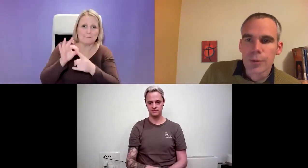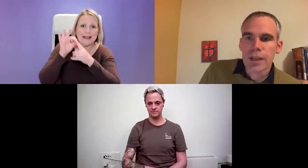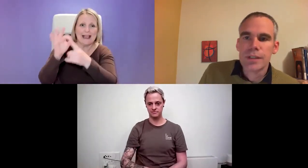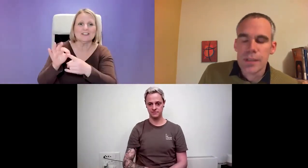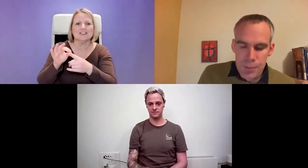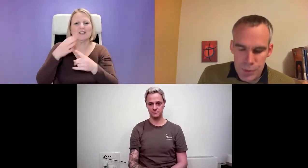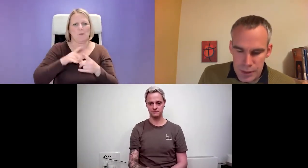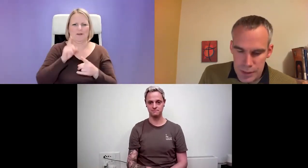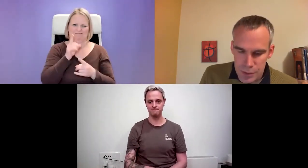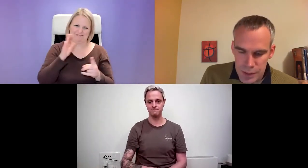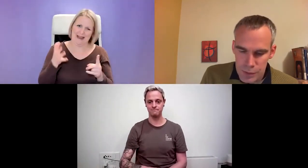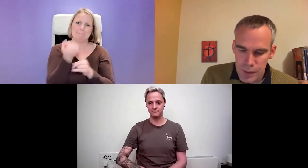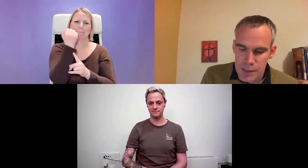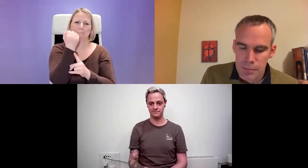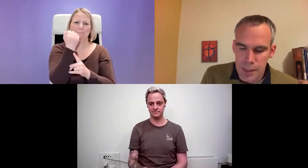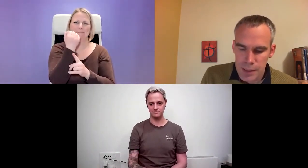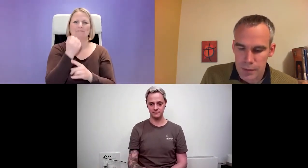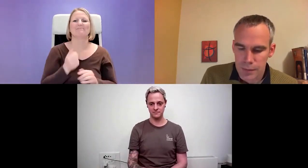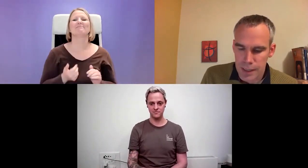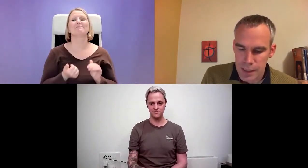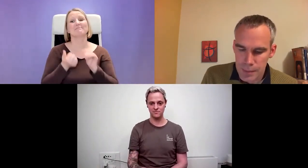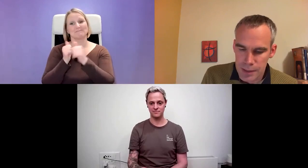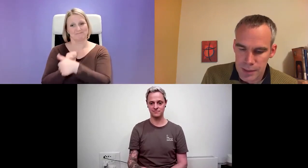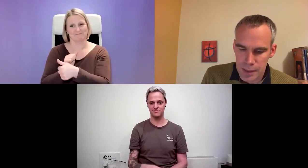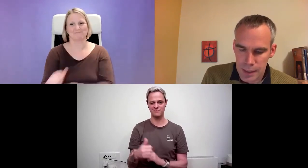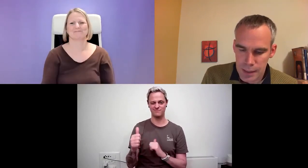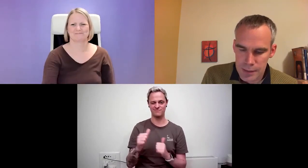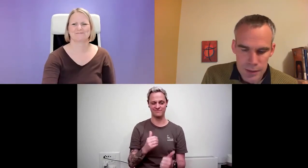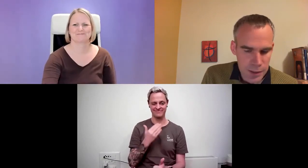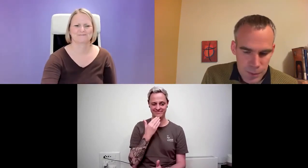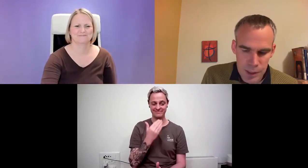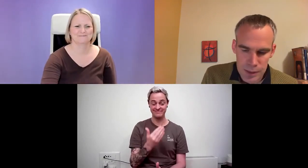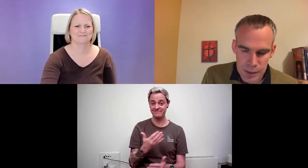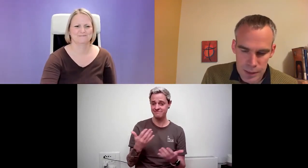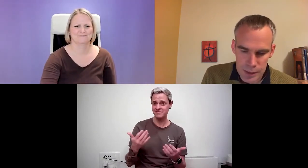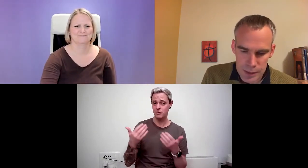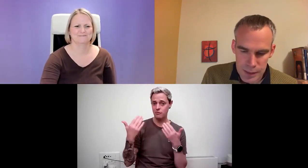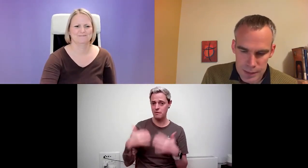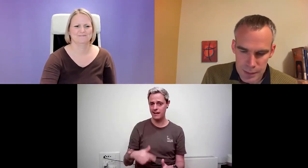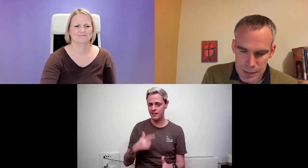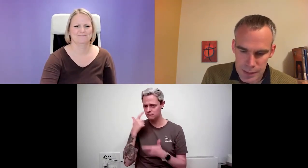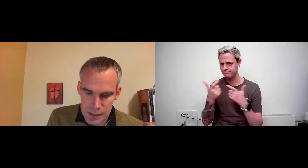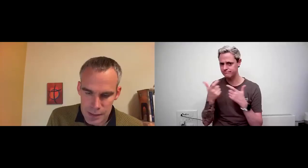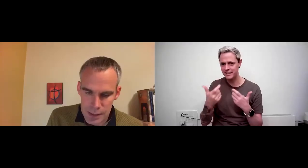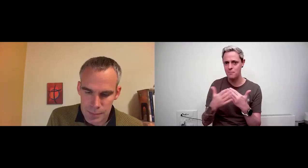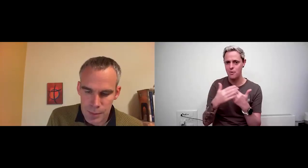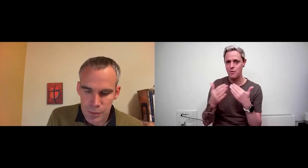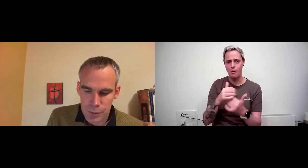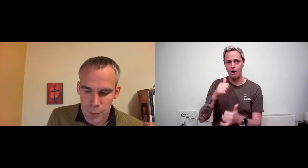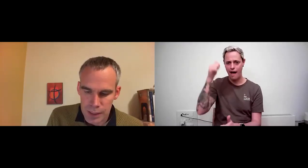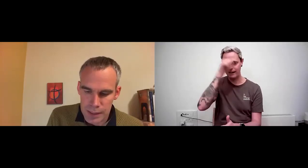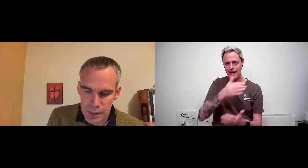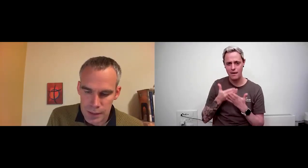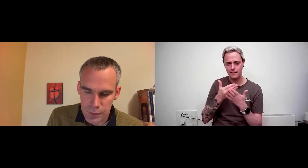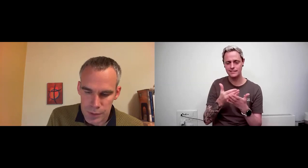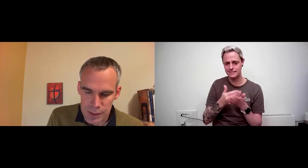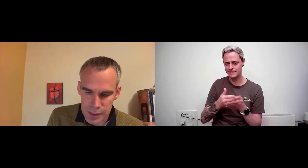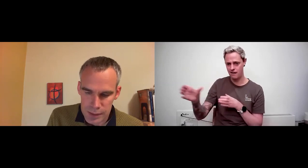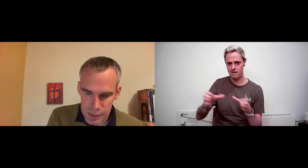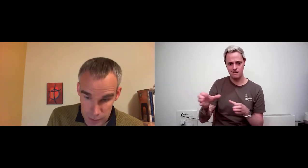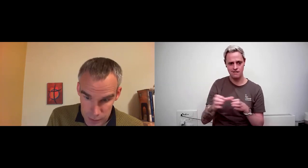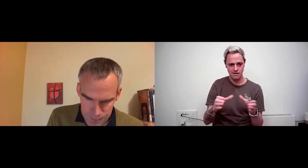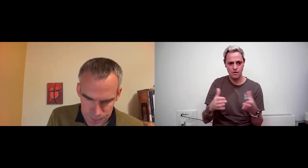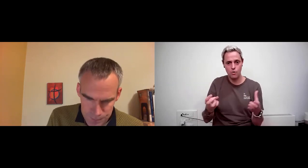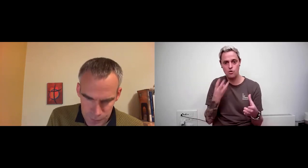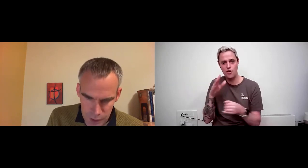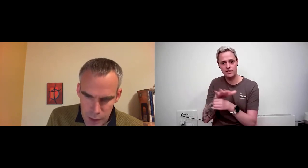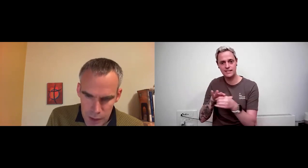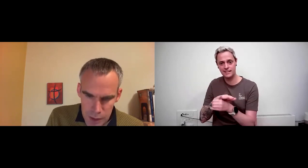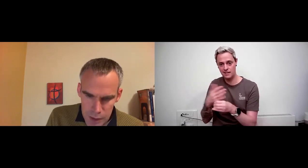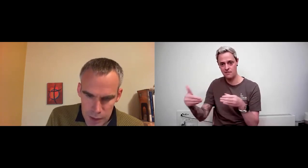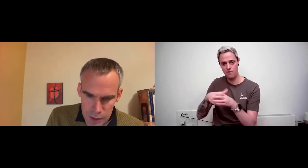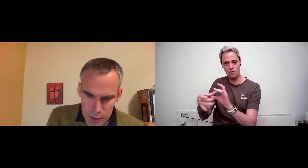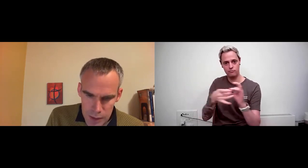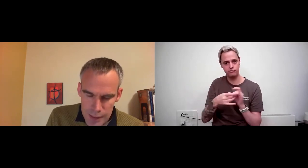We have deliberately tried to invite a mix of academics, interdisciplinary academics, and people working in the in third sector.